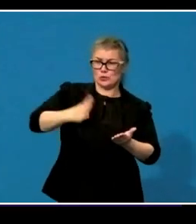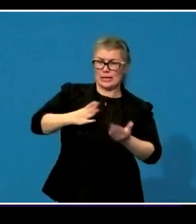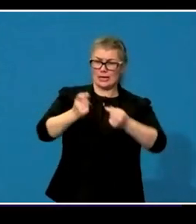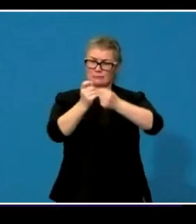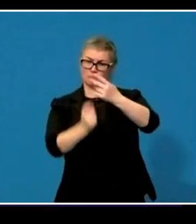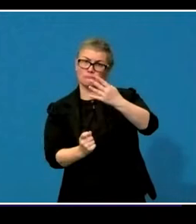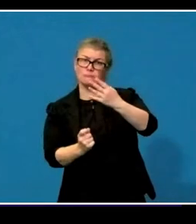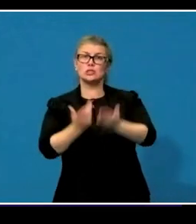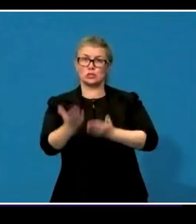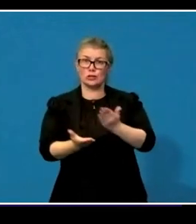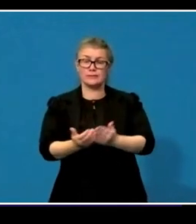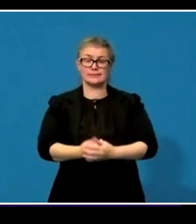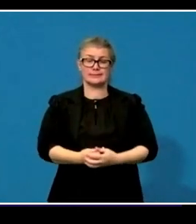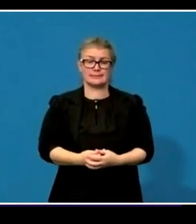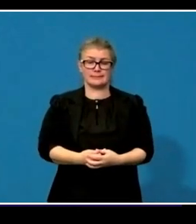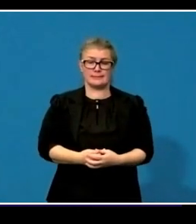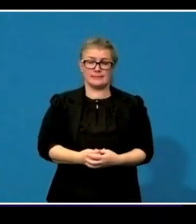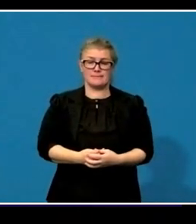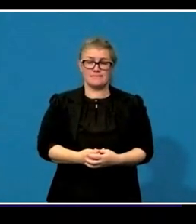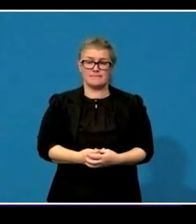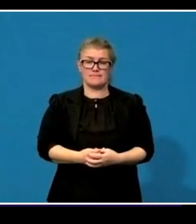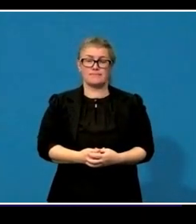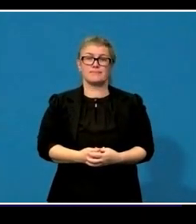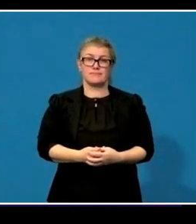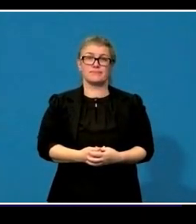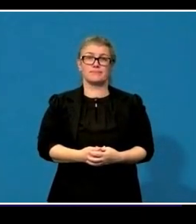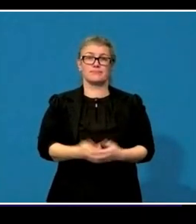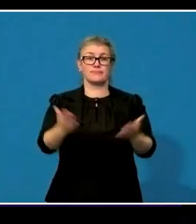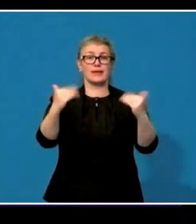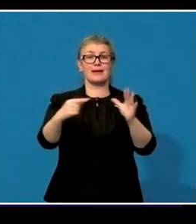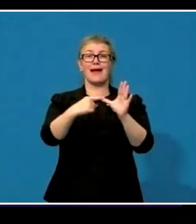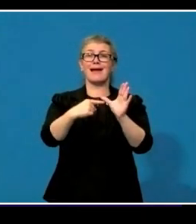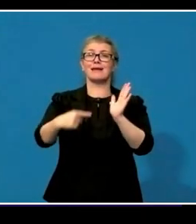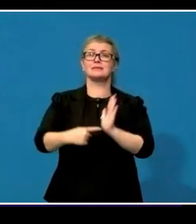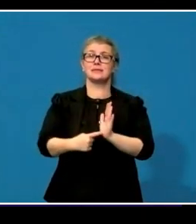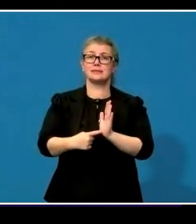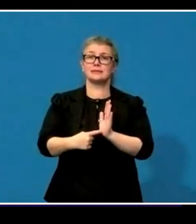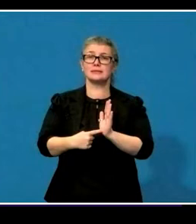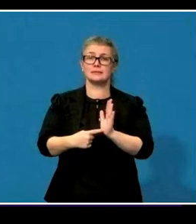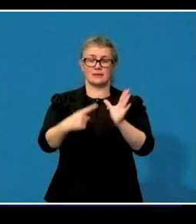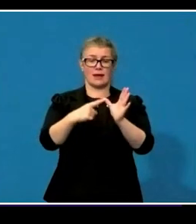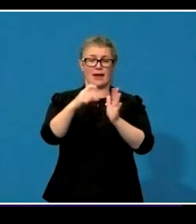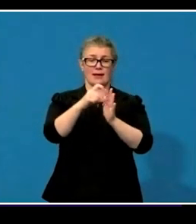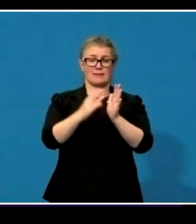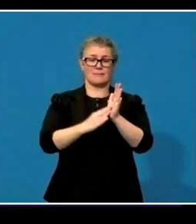And consequently it went to an AAT, an Administrative Appeals Tribunal, and it was